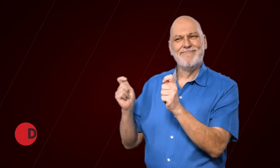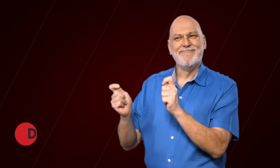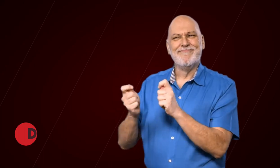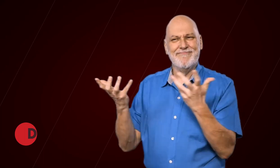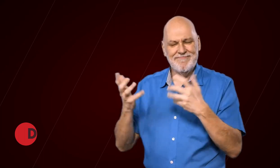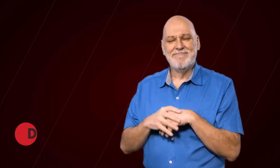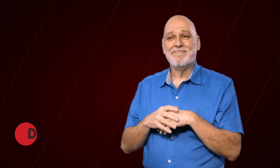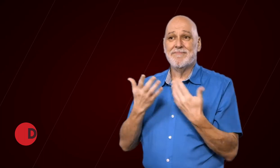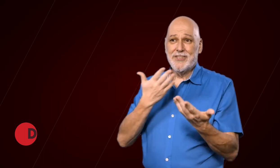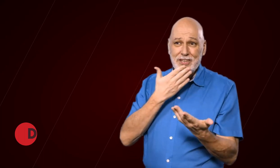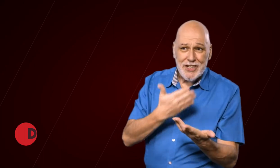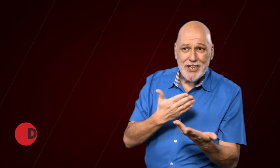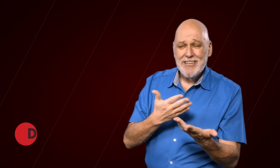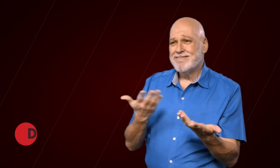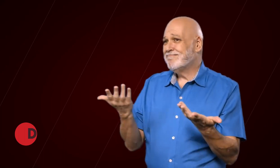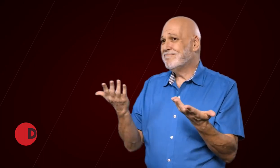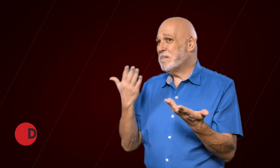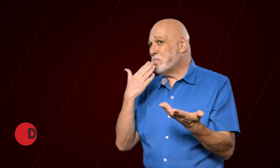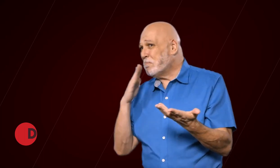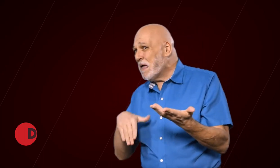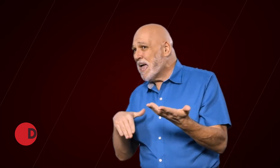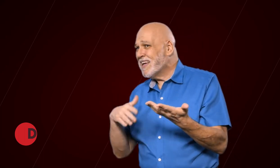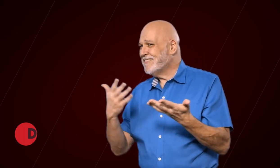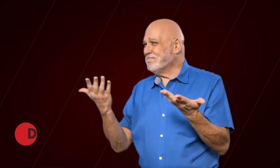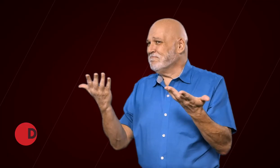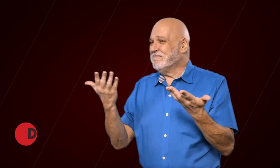Has it been good or bad?